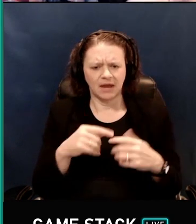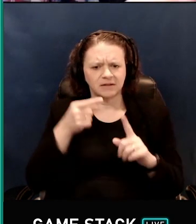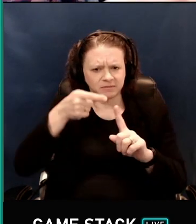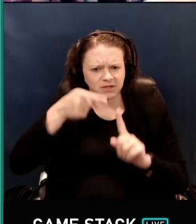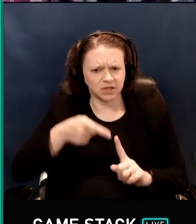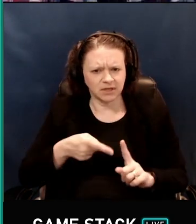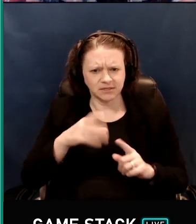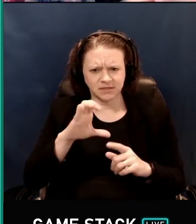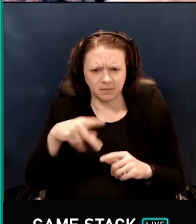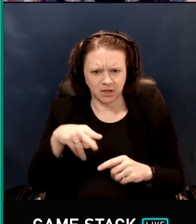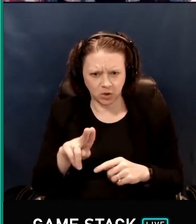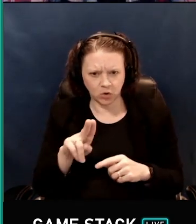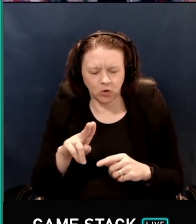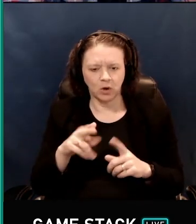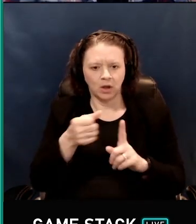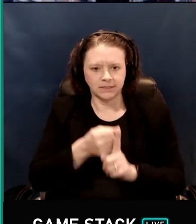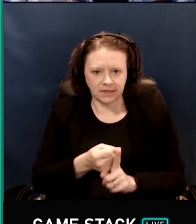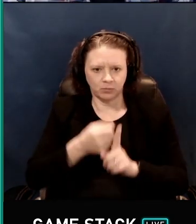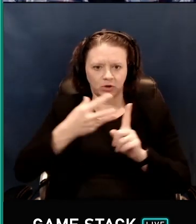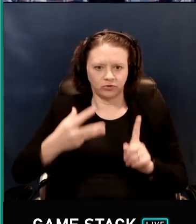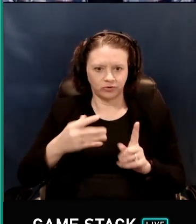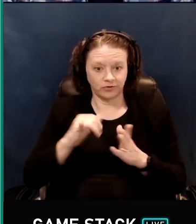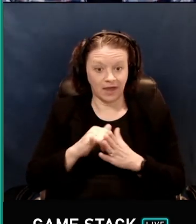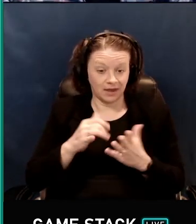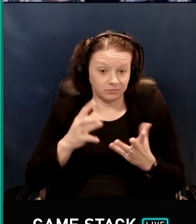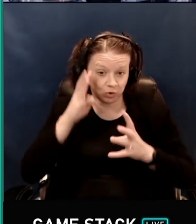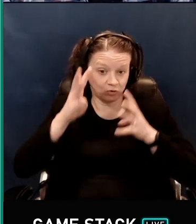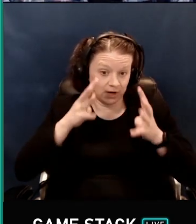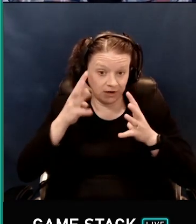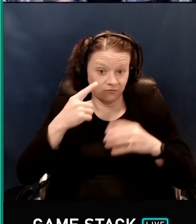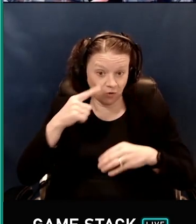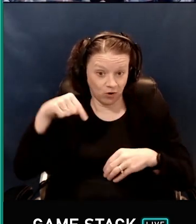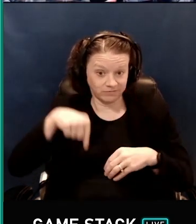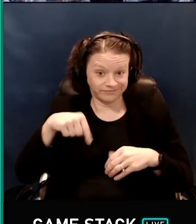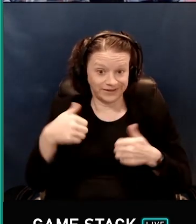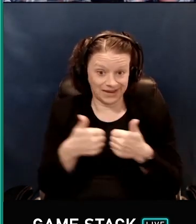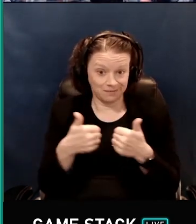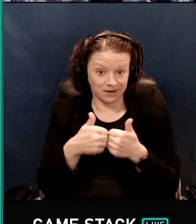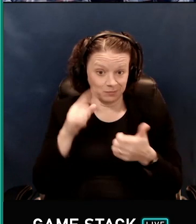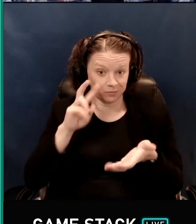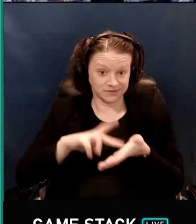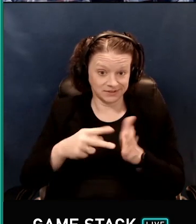for this exact purpose, for gaming purposes, but at the very high rates of today of NVMe